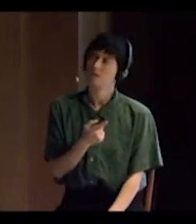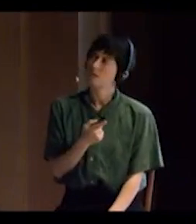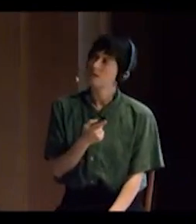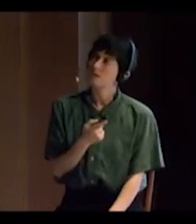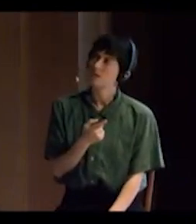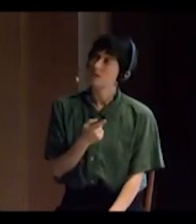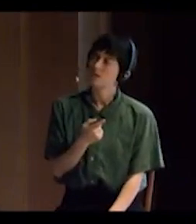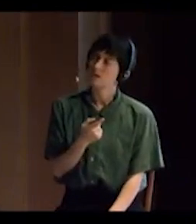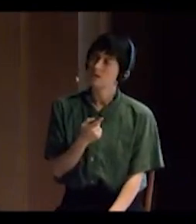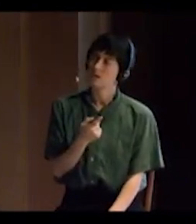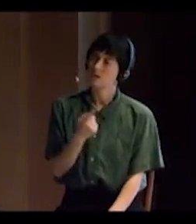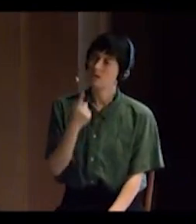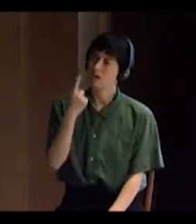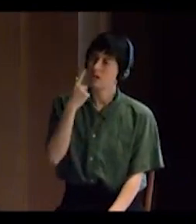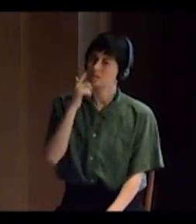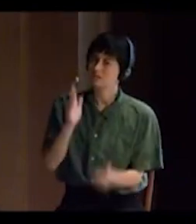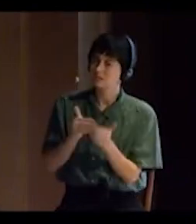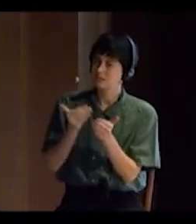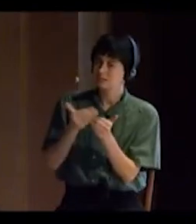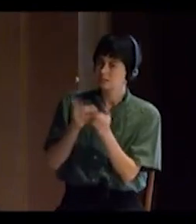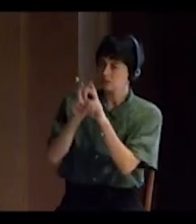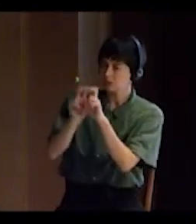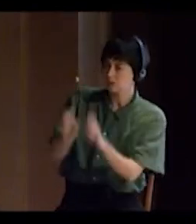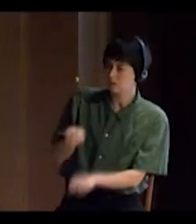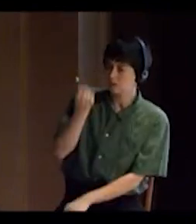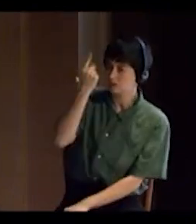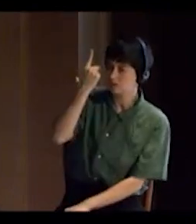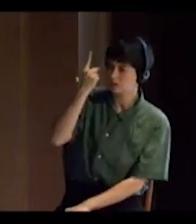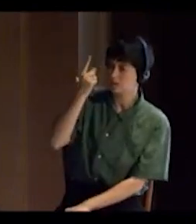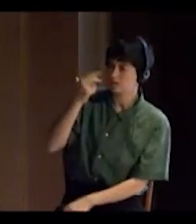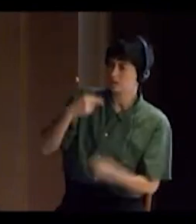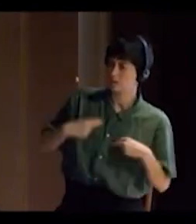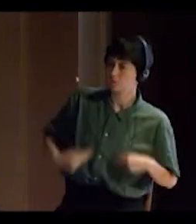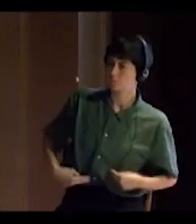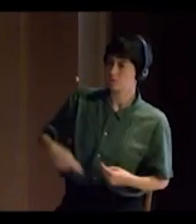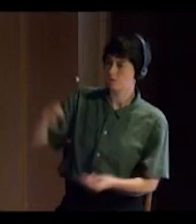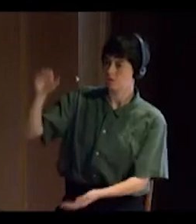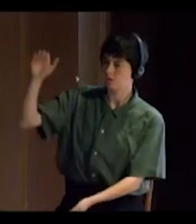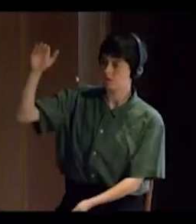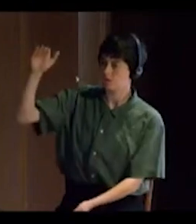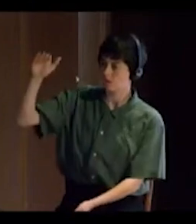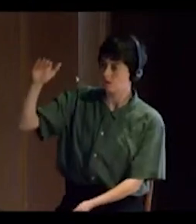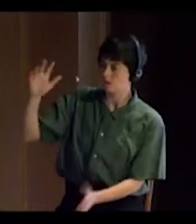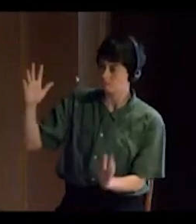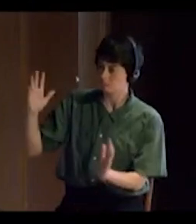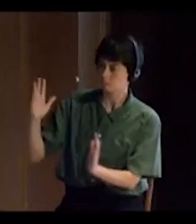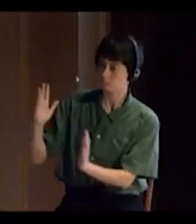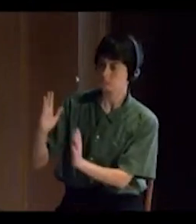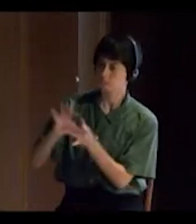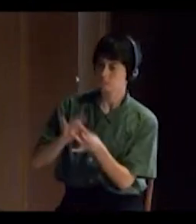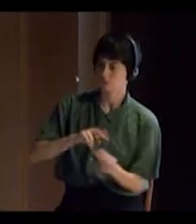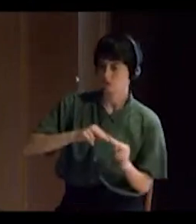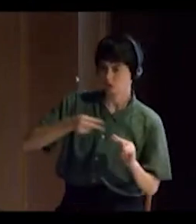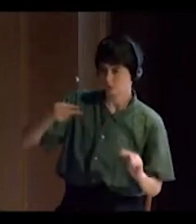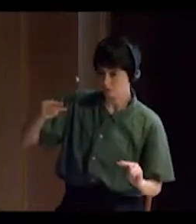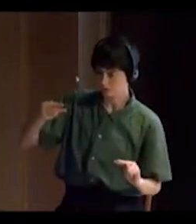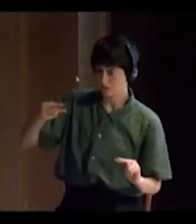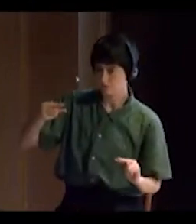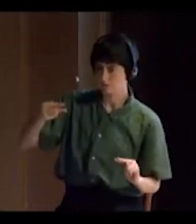probably shrinking in humans like, that are related to genes than kinda the phenotypic plasticity that humans might have.